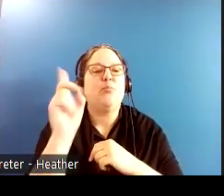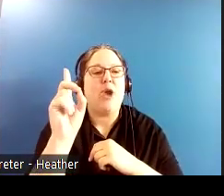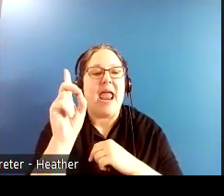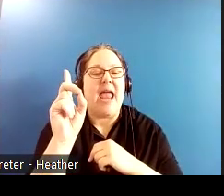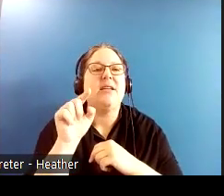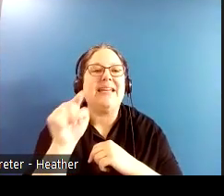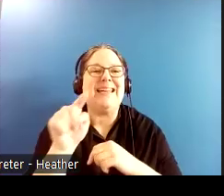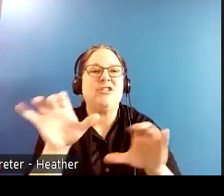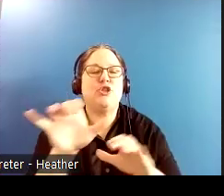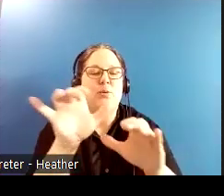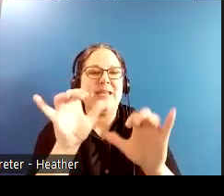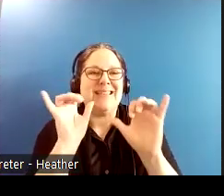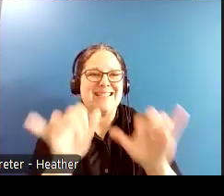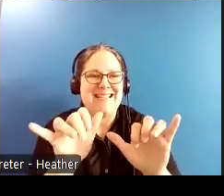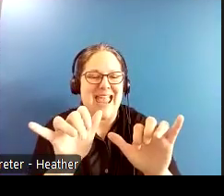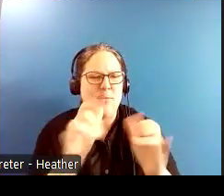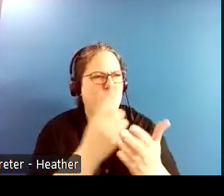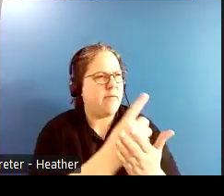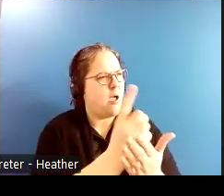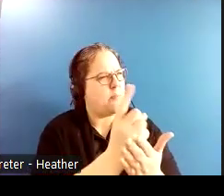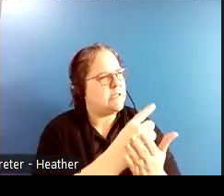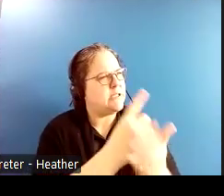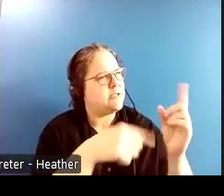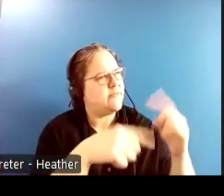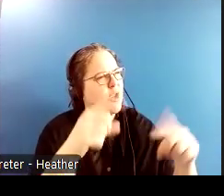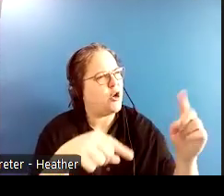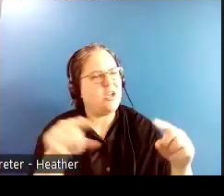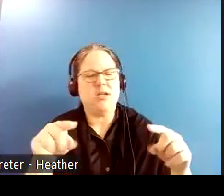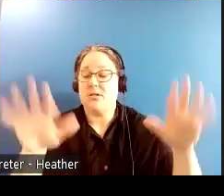figure out how much compasses vary and he just throws up his hands and he's like I'm tired of